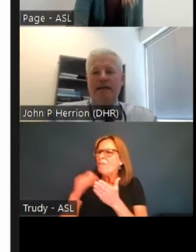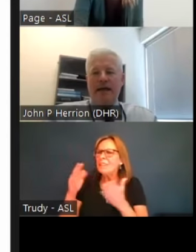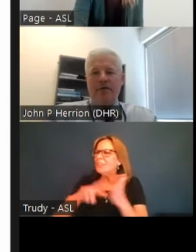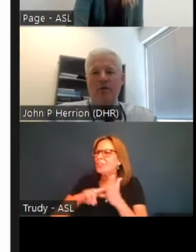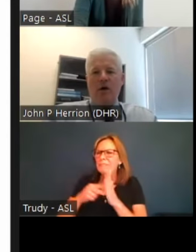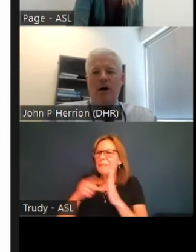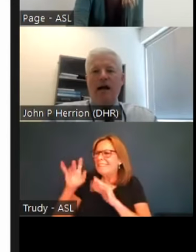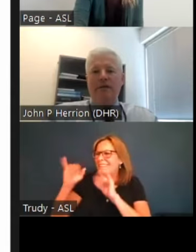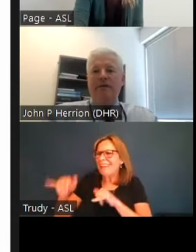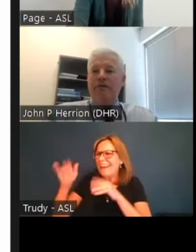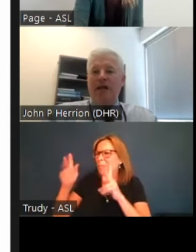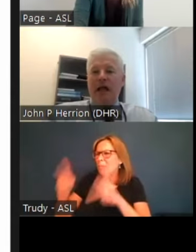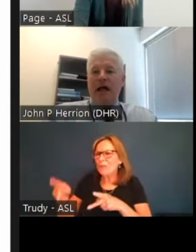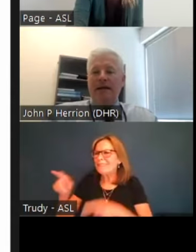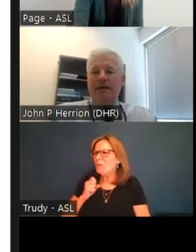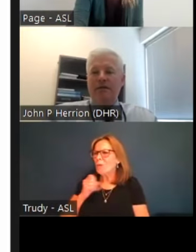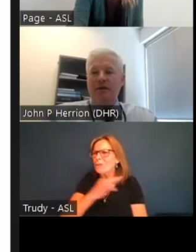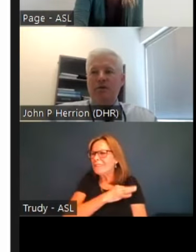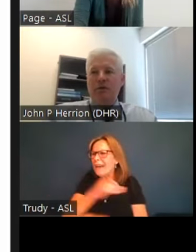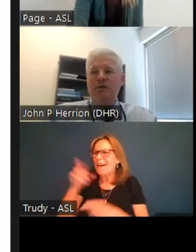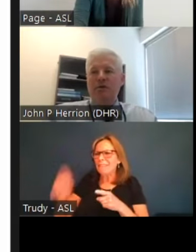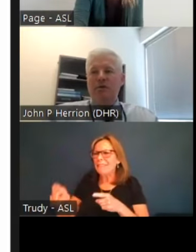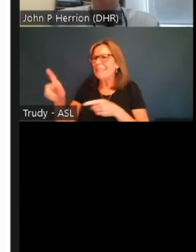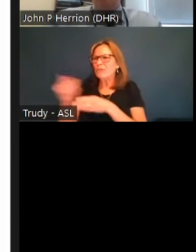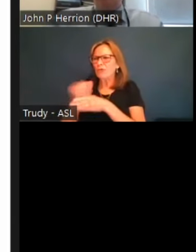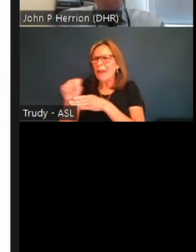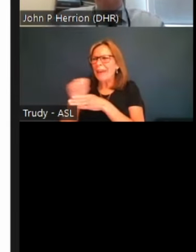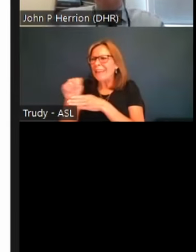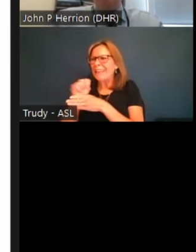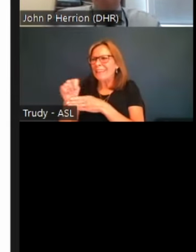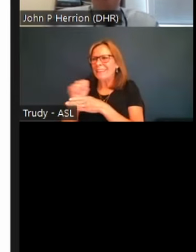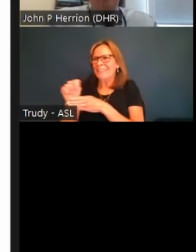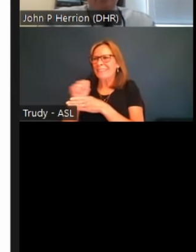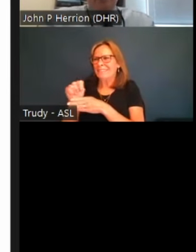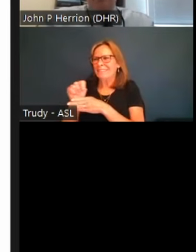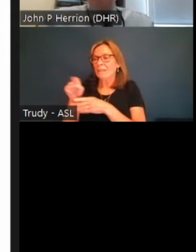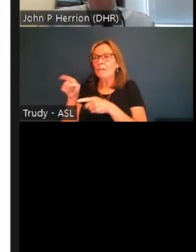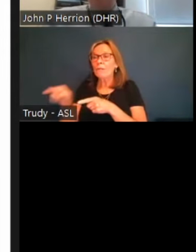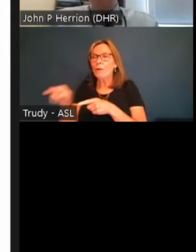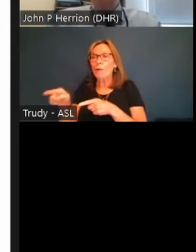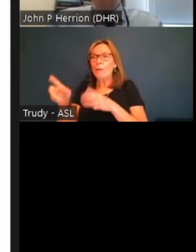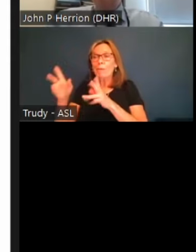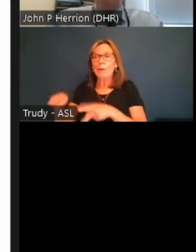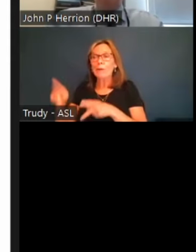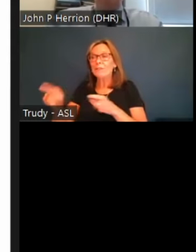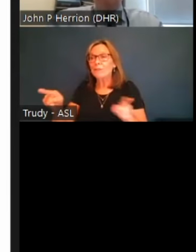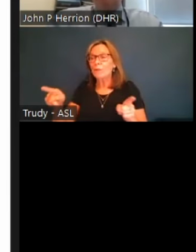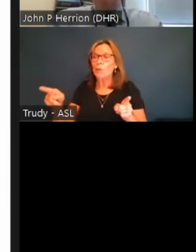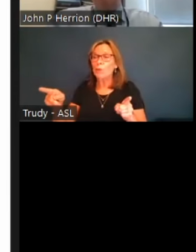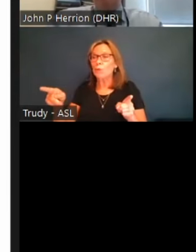individuals who are picking up the telephones, now it's chat, right? You get somebody right up on the screen to chat with,